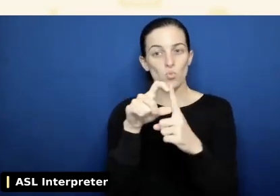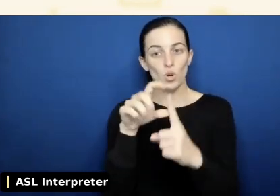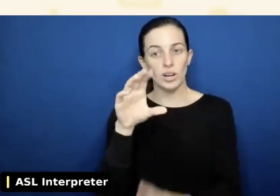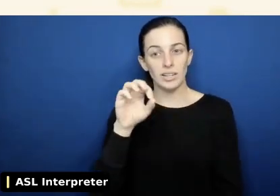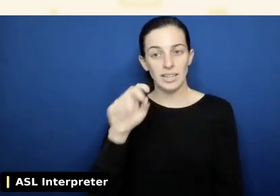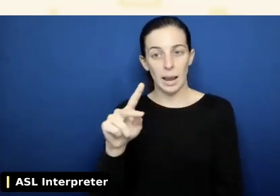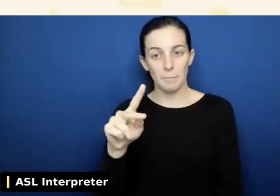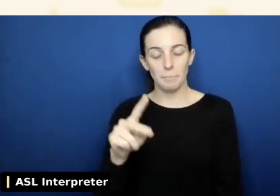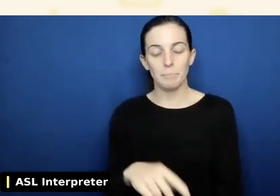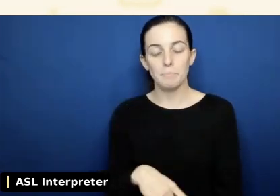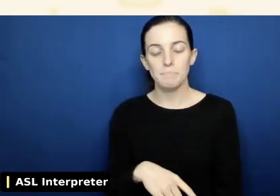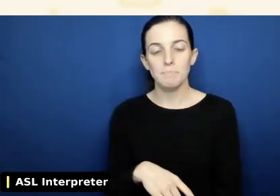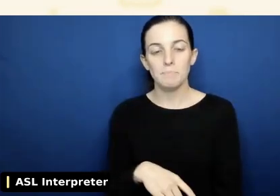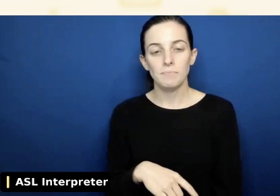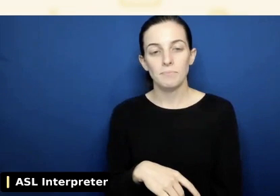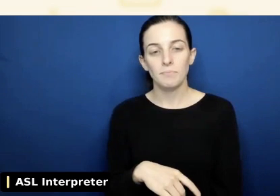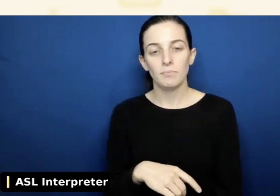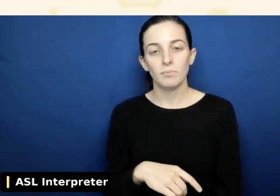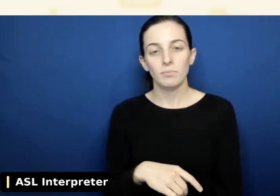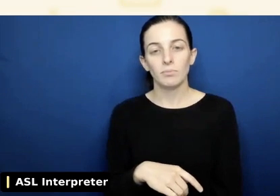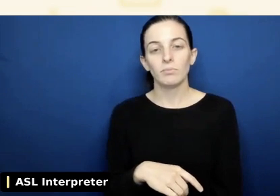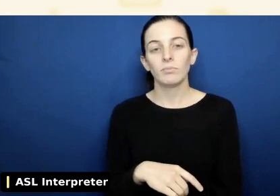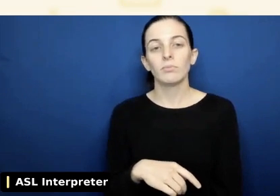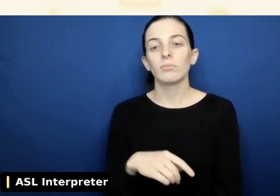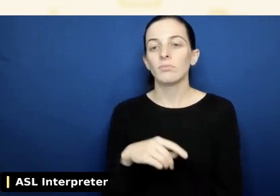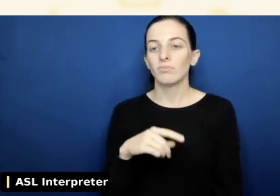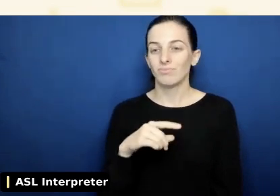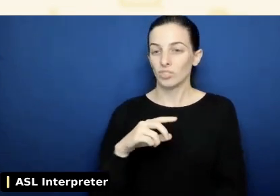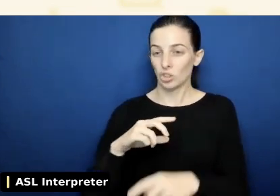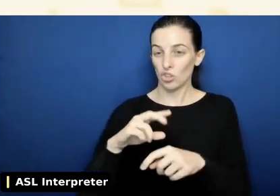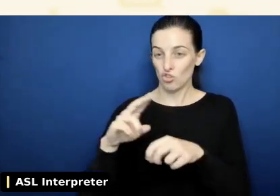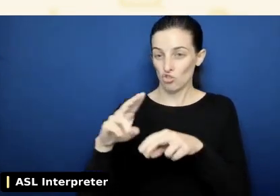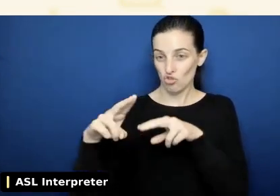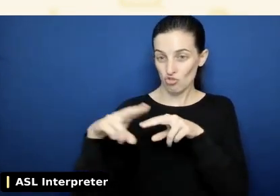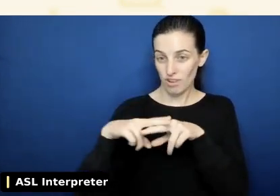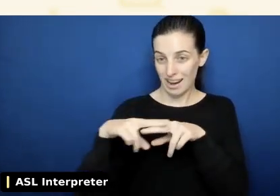when I travel by plane, the accessibility service.